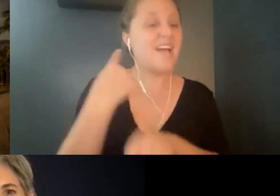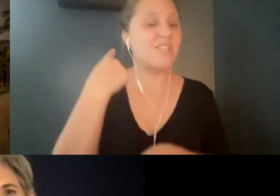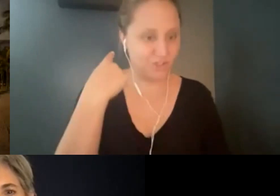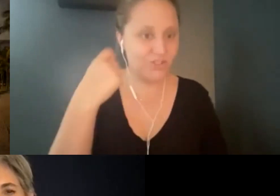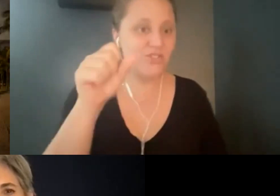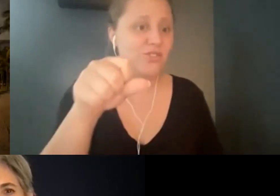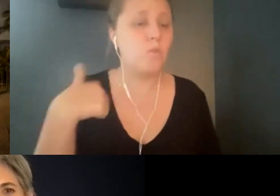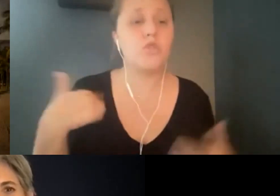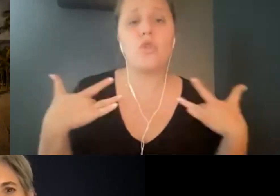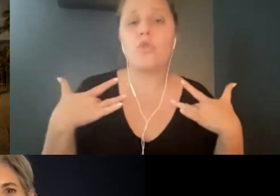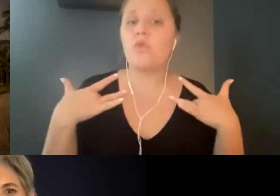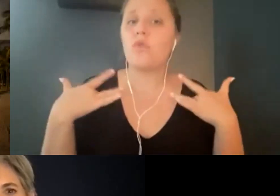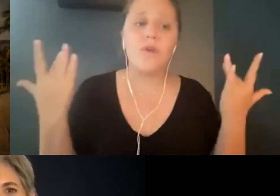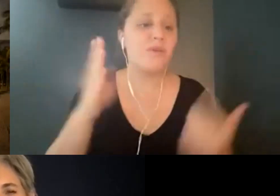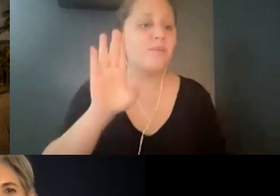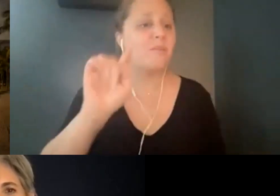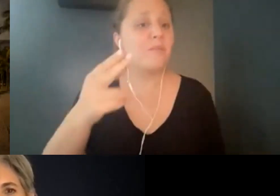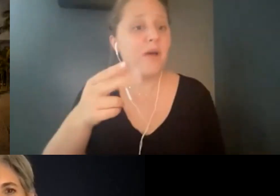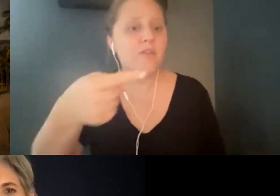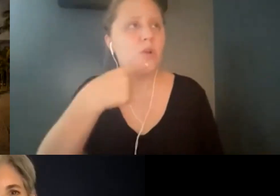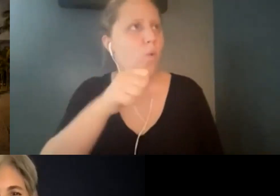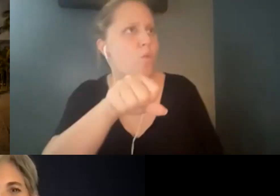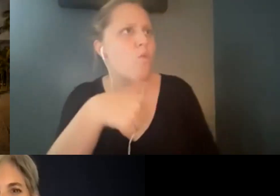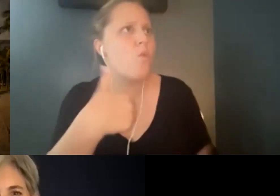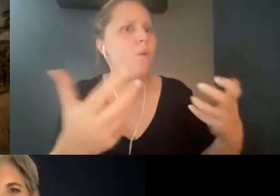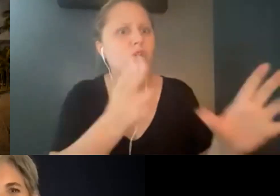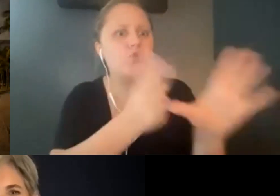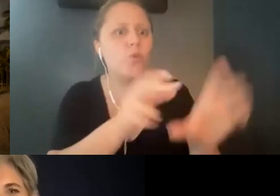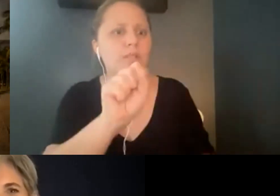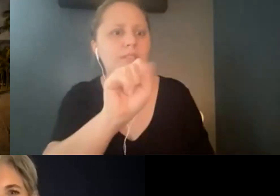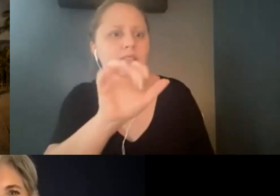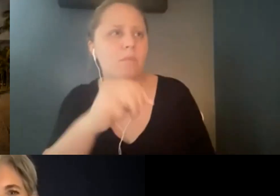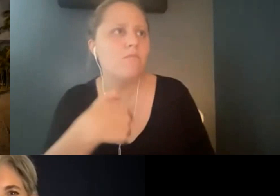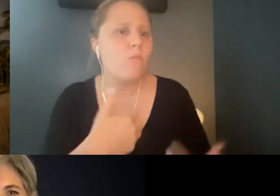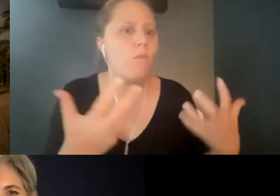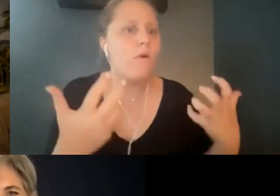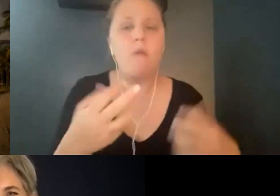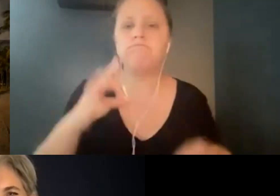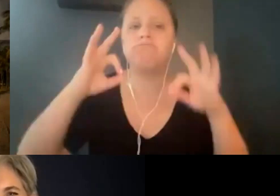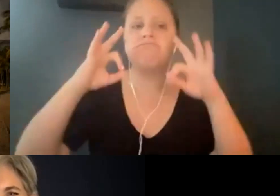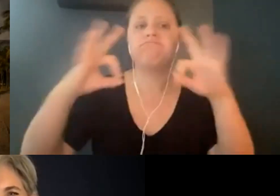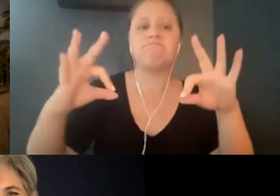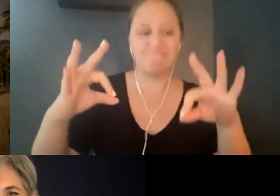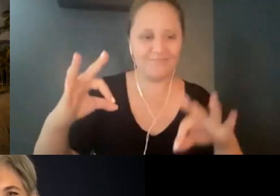Beth expressed her interest in joining the SIM board and happily we added her to our Diversity and Inclusion